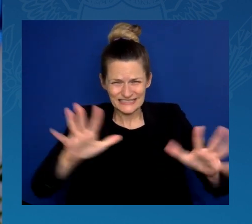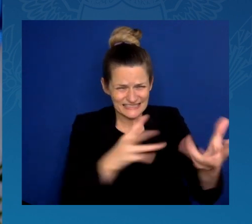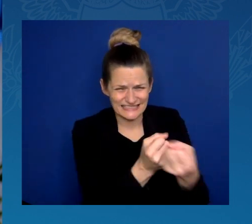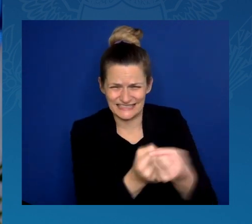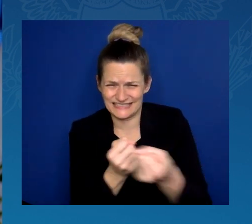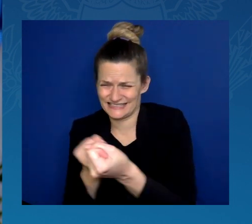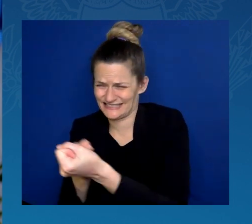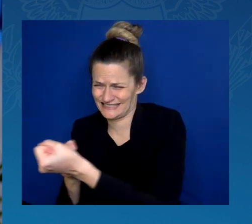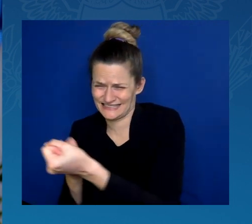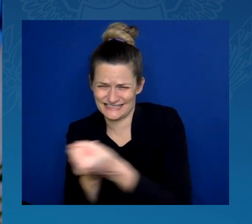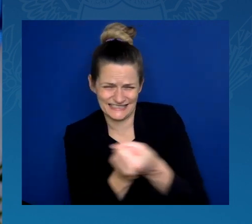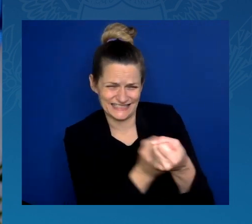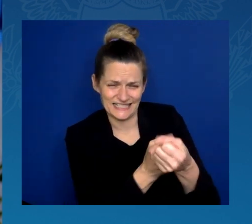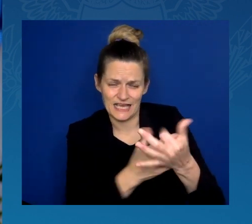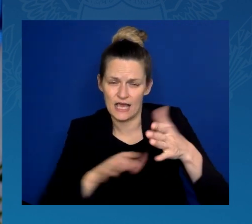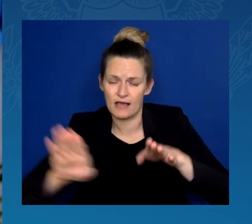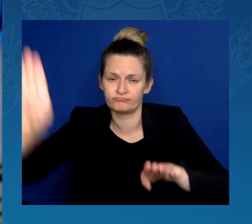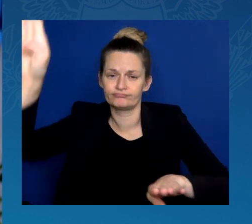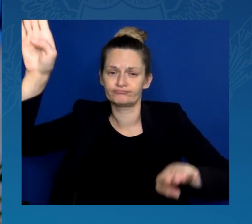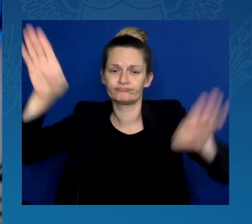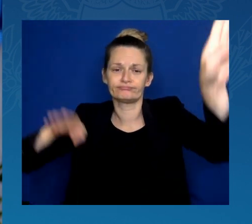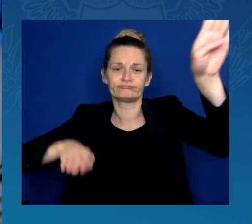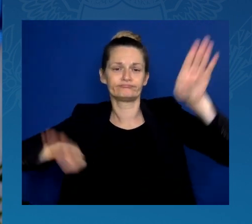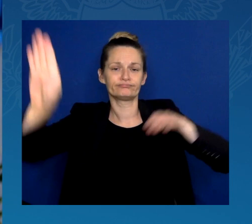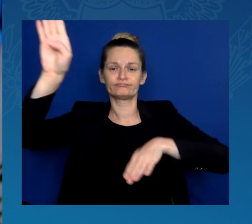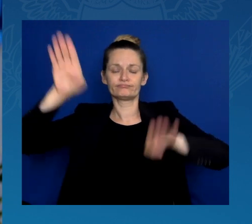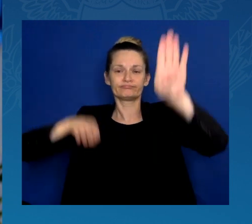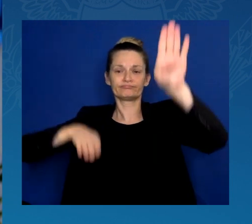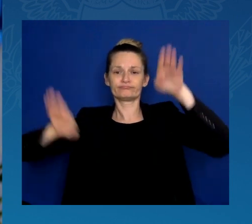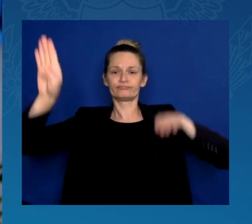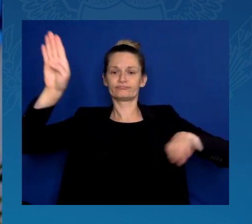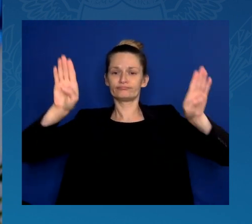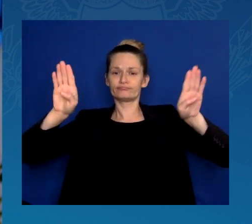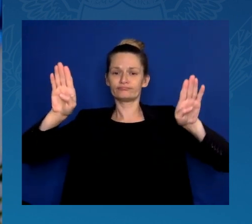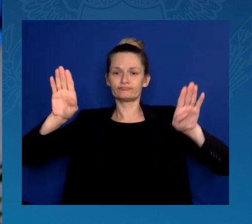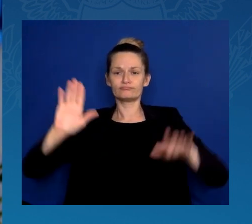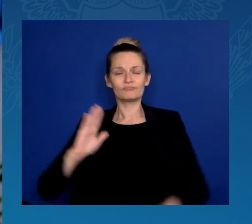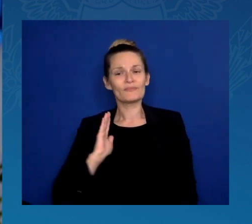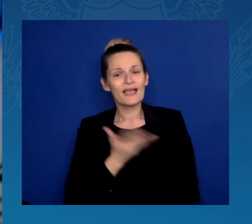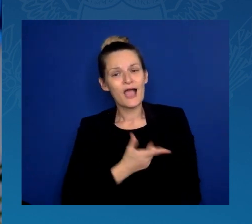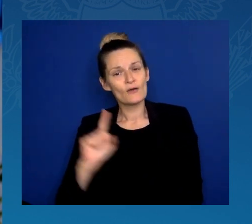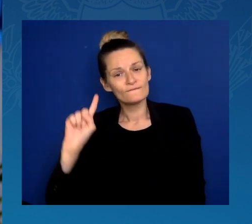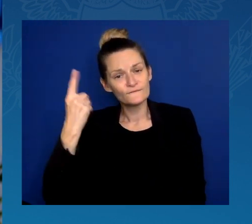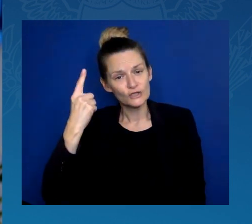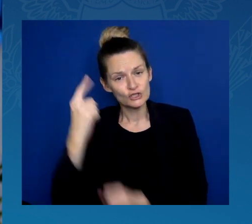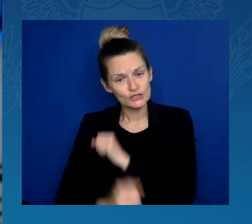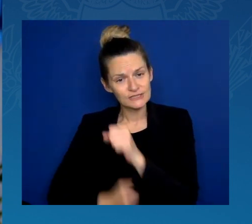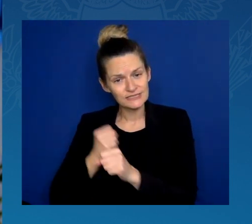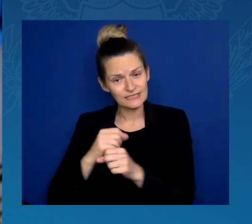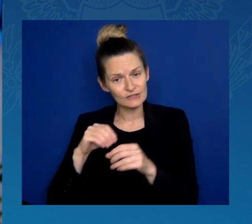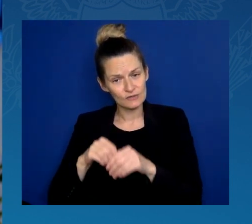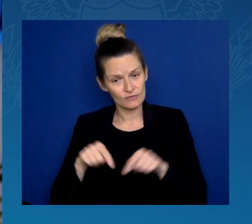In our first year in office, we extended the Child Tax Credit. You know what that meant?